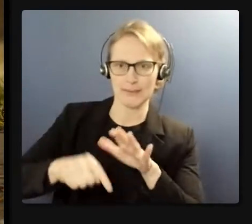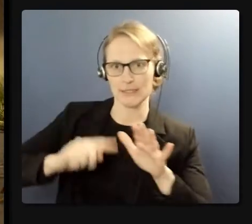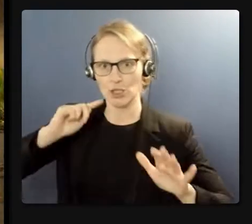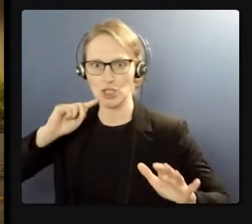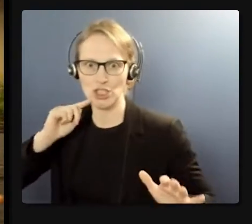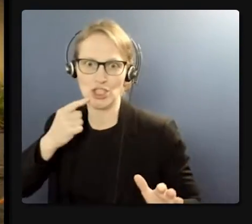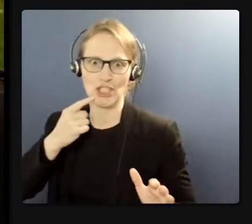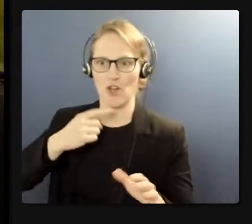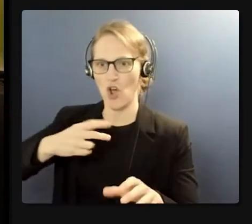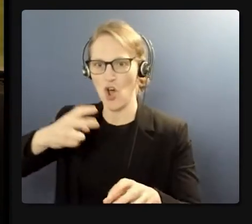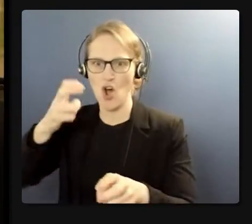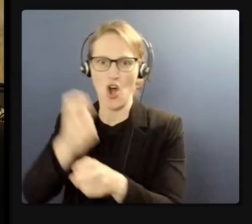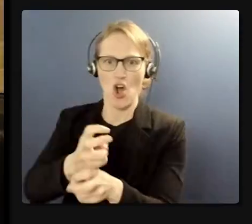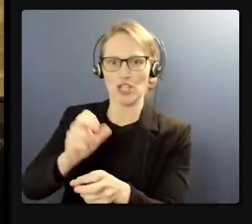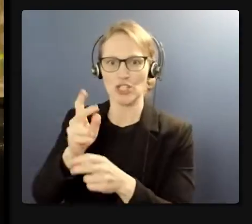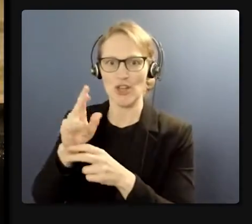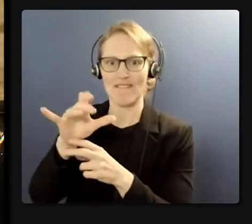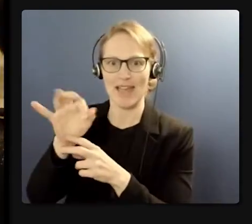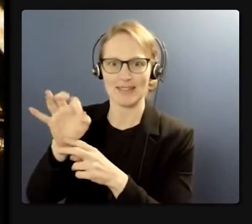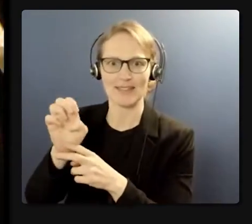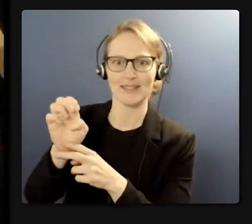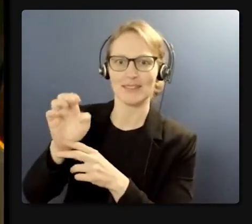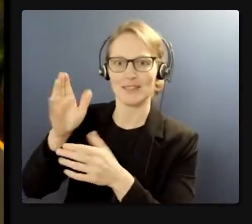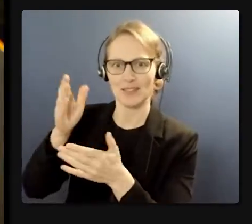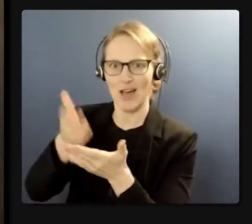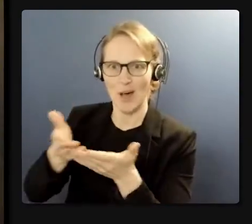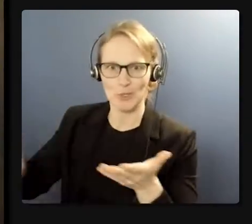Our powerful tools deliver rapid polygon reduction,